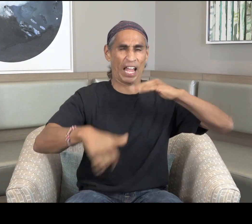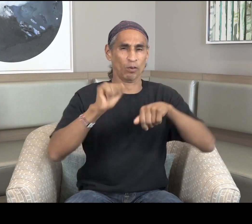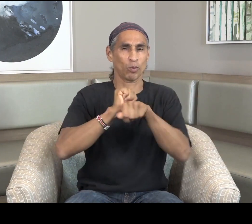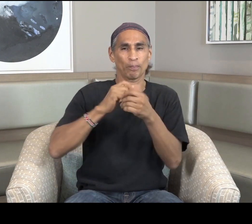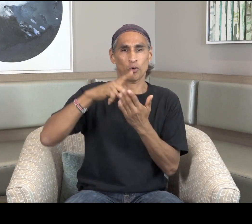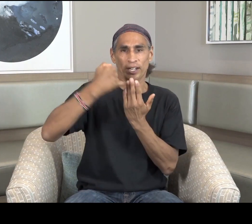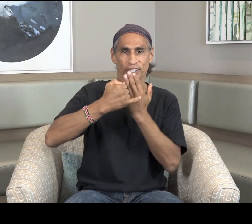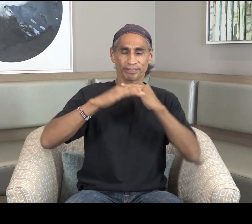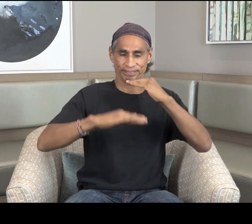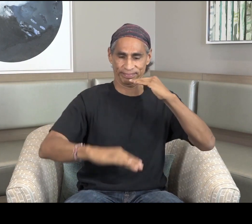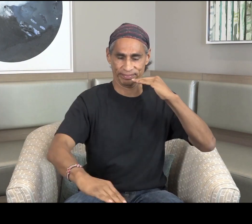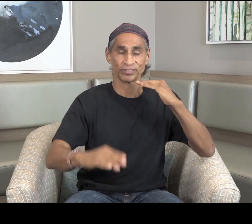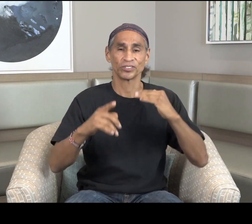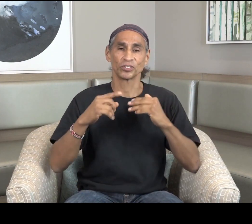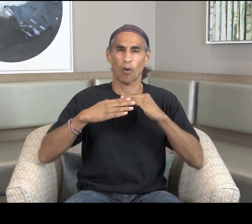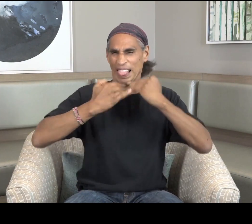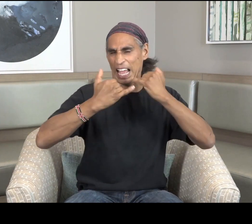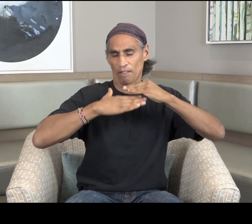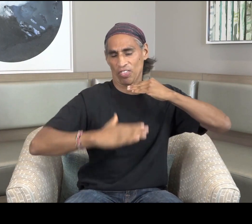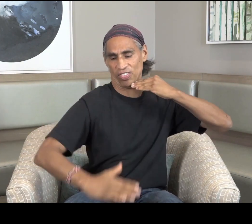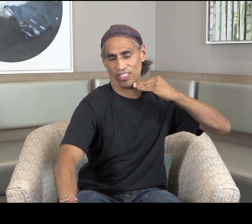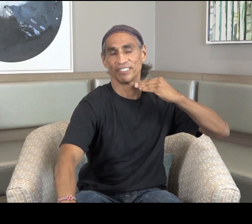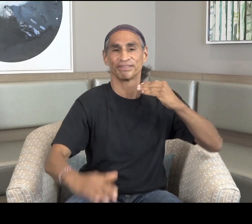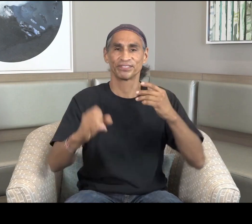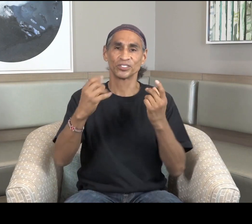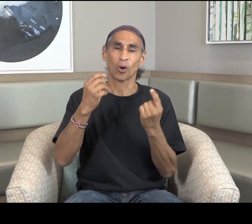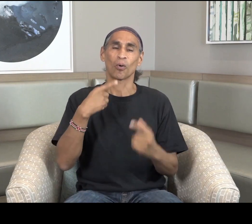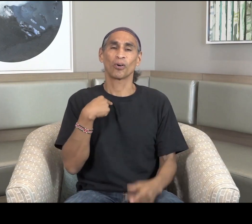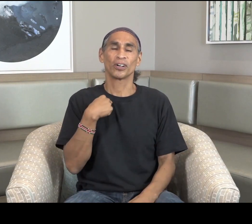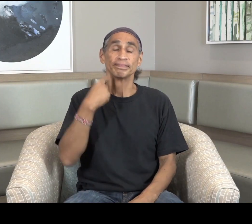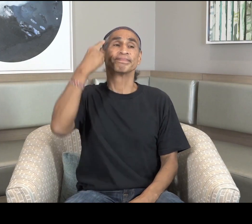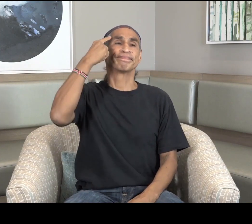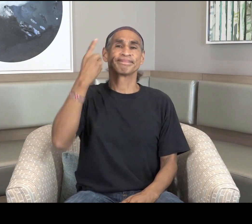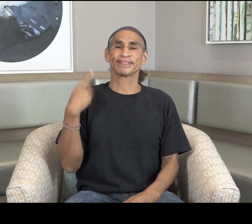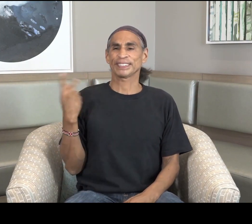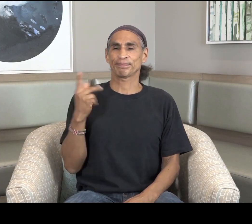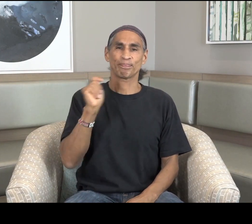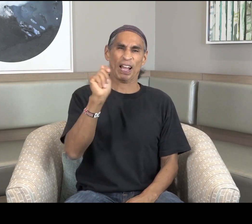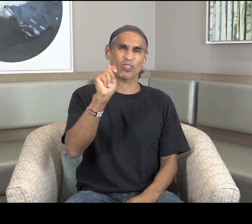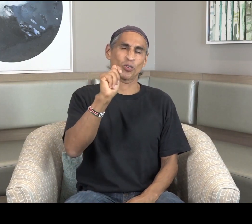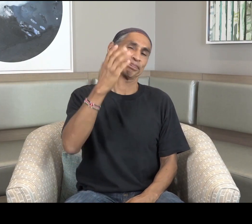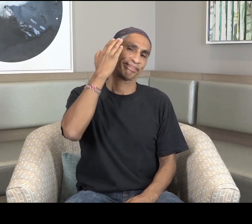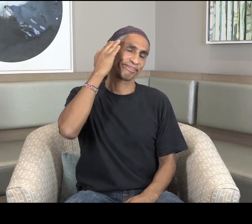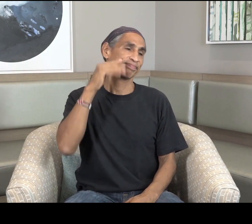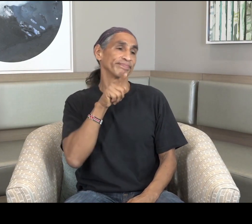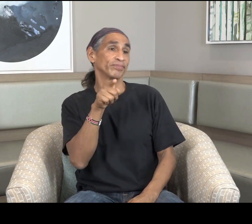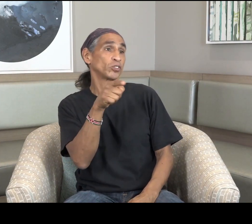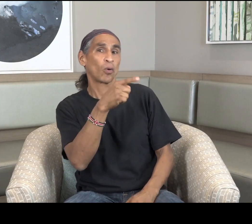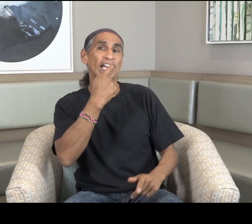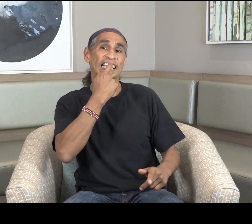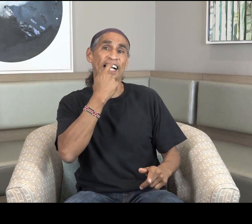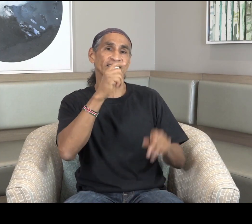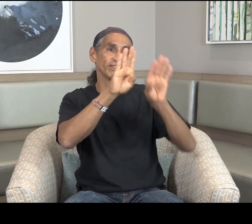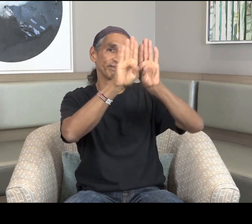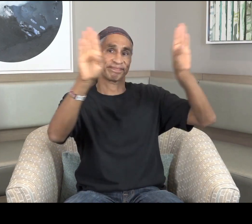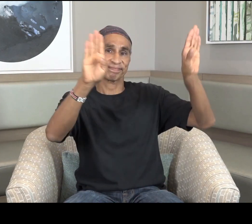You know we were working the project, what we were focusing on umm. The steps, she had a hill initially, so we were installing steps.